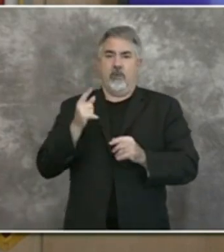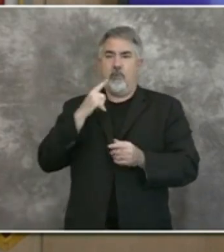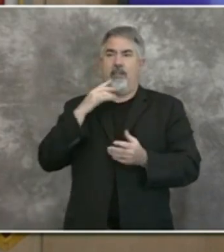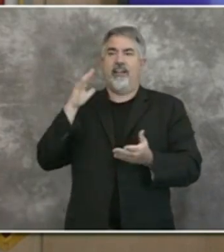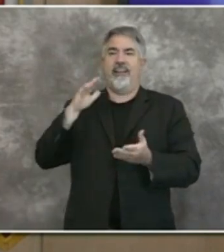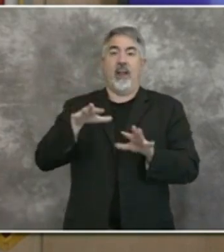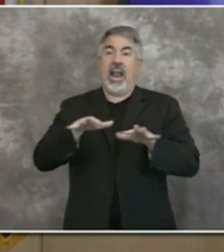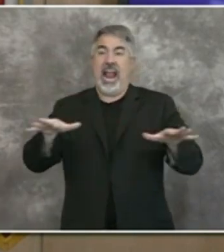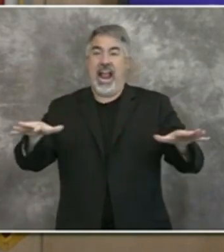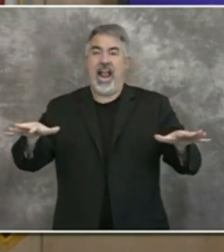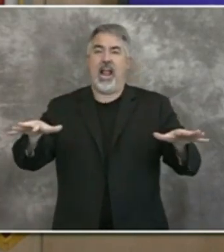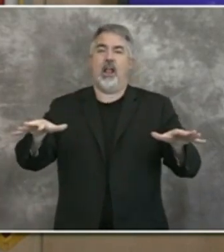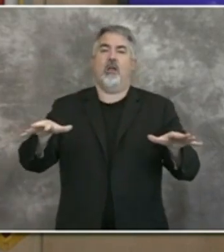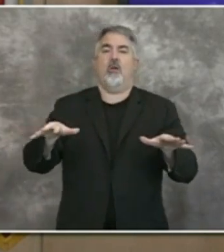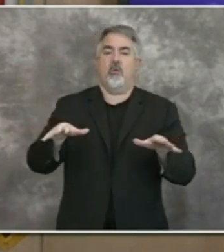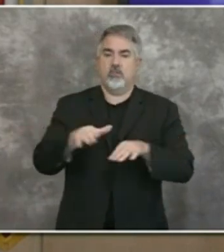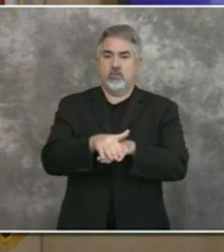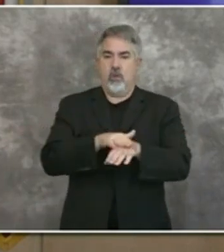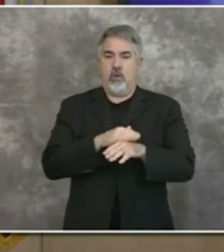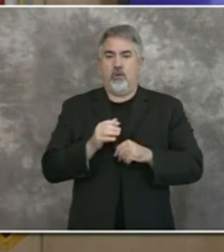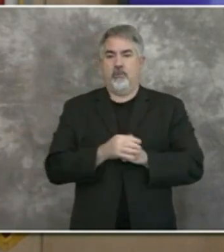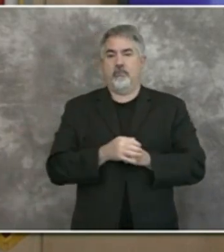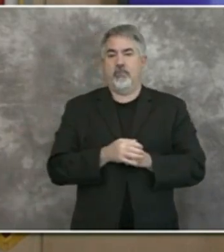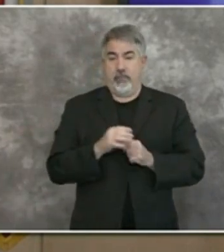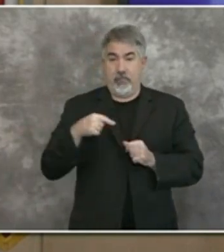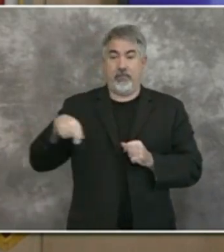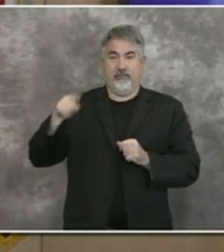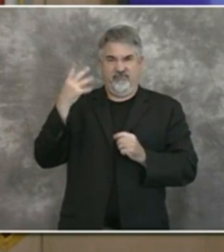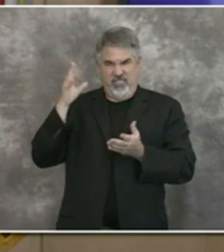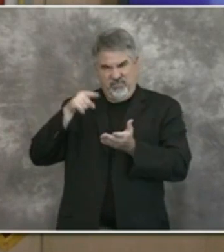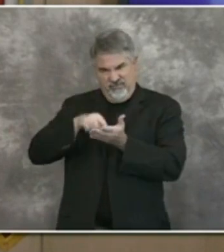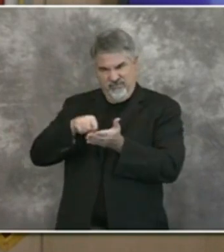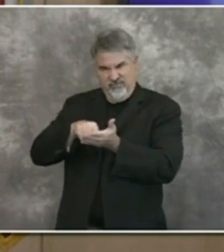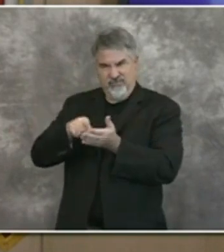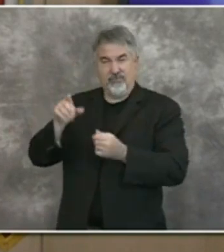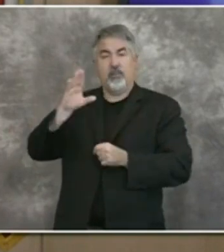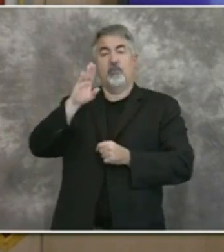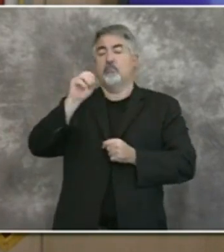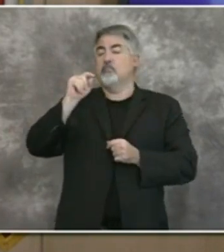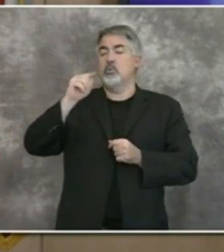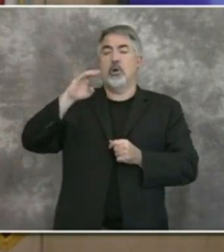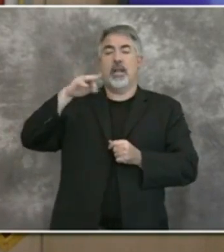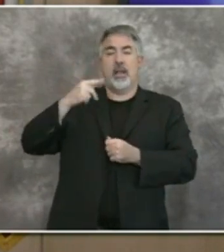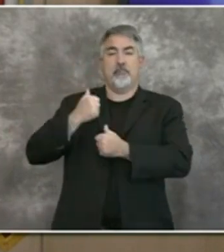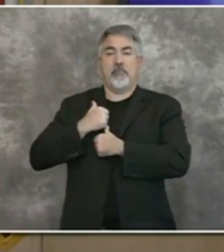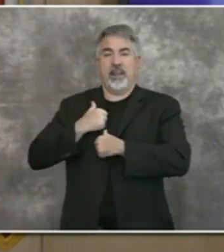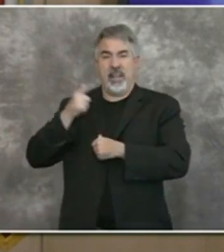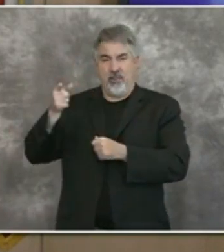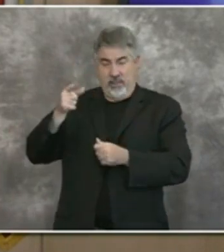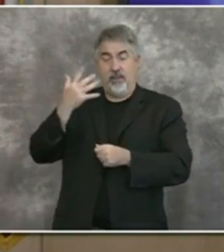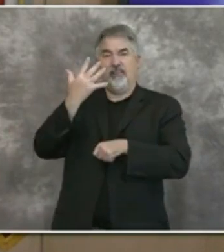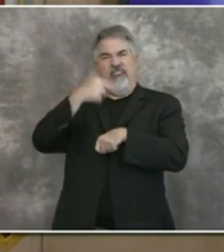DOING. I RECENTLY SAW STUDY FOCUSED ON MILITARY BOOT CAMPS THAT SHOWED THE RIGOROUS HANDWASHING 5 TIMES A DAY LOWERED MEDICAL VISITS FOR